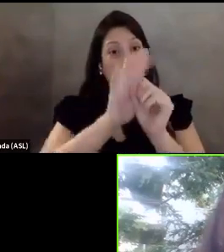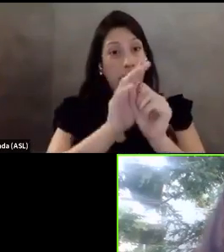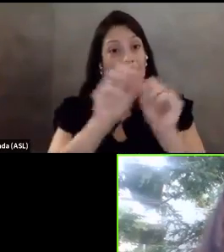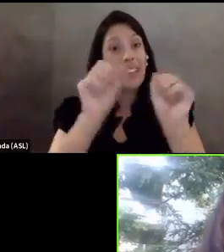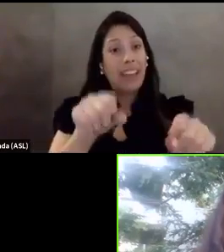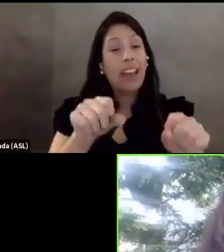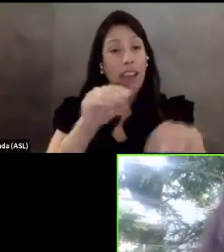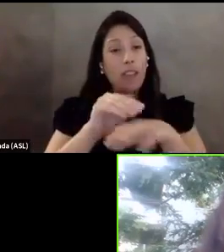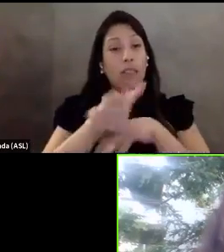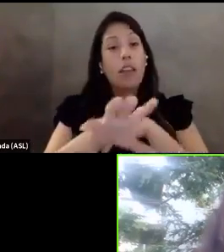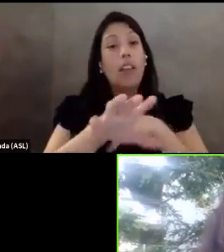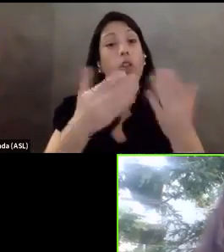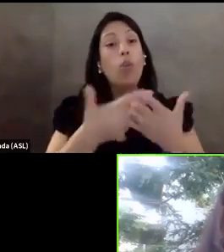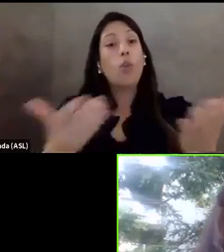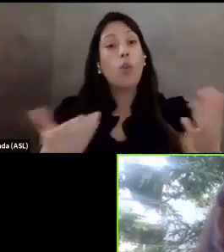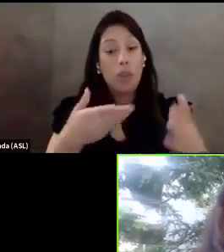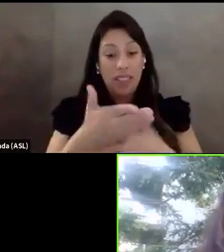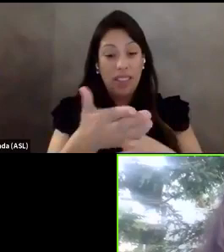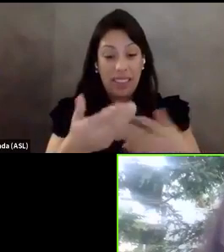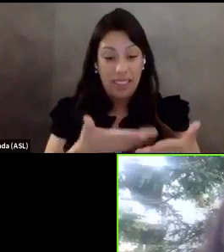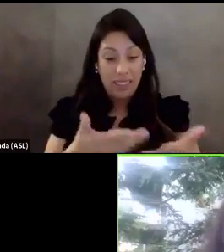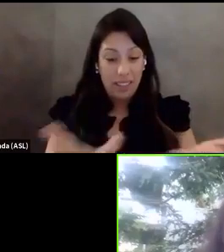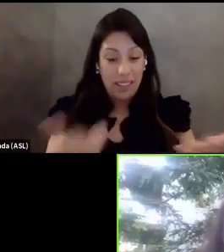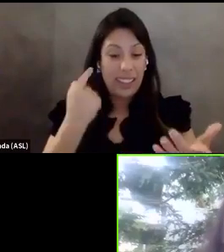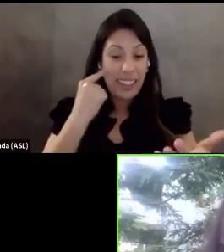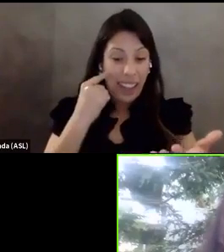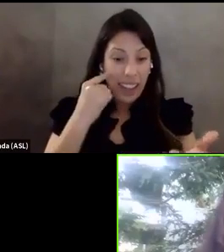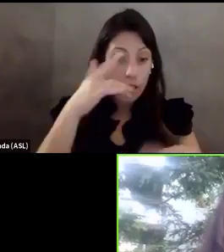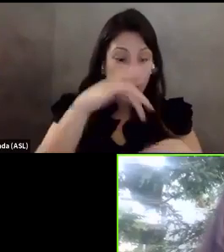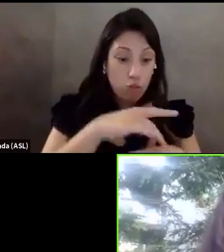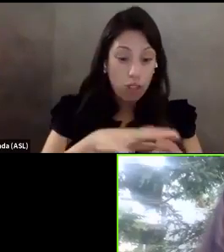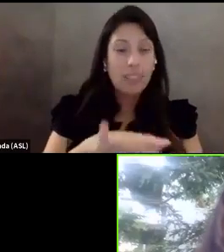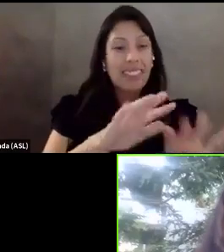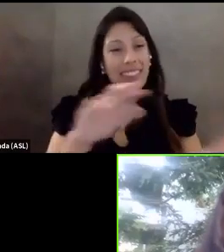And that's why we use all the hand sanitizer and all that hygiene.